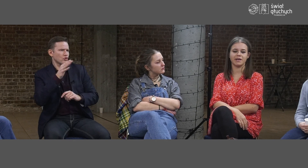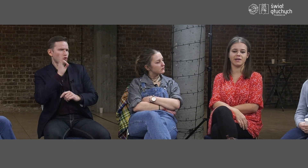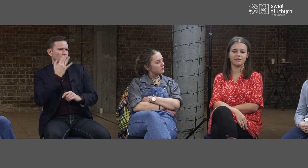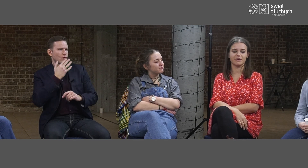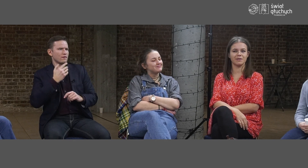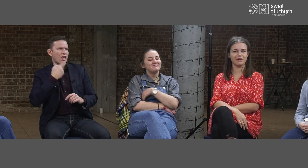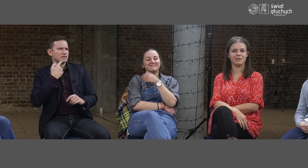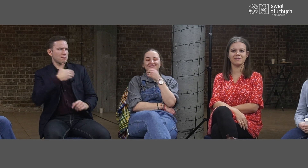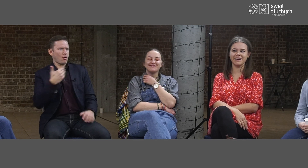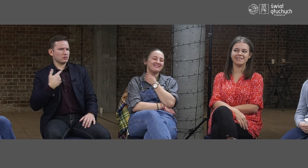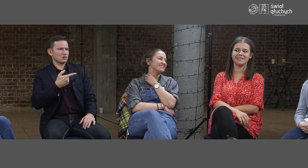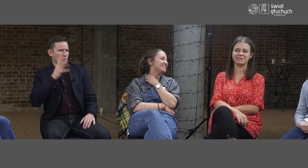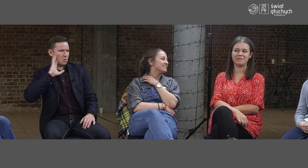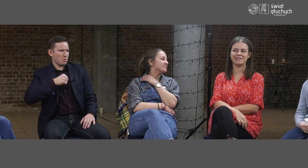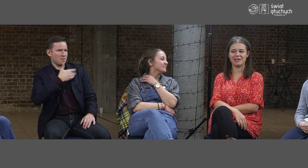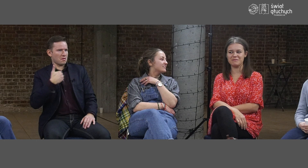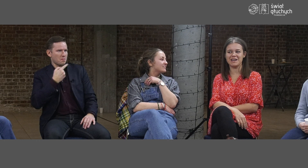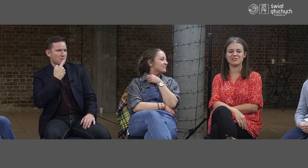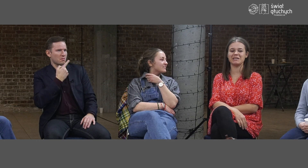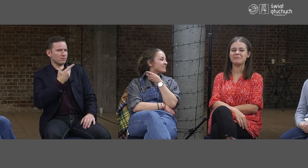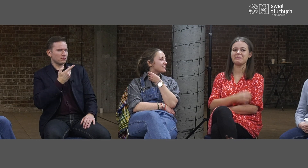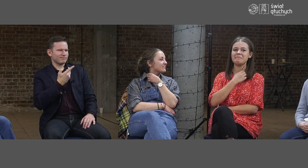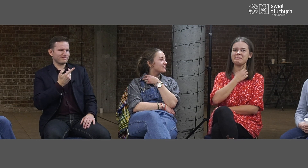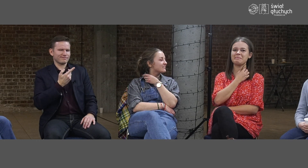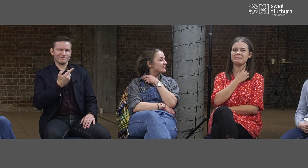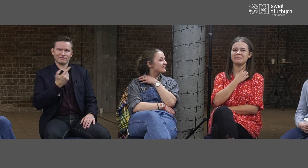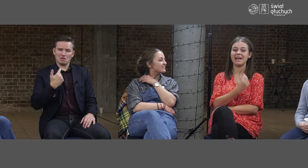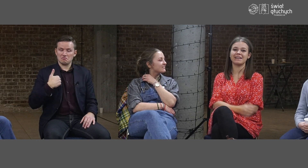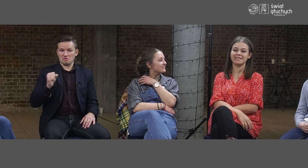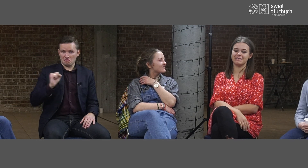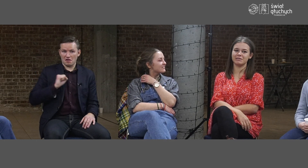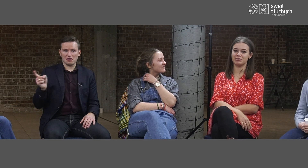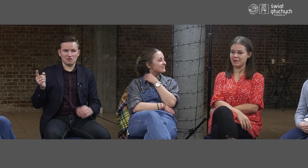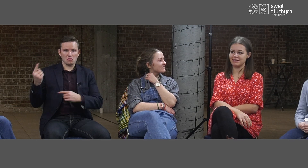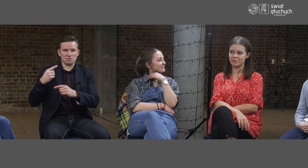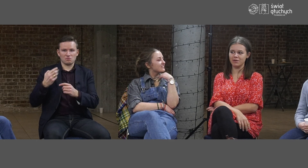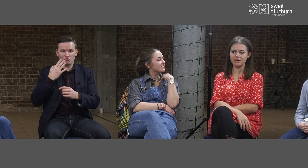And I say, "Oh, it’s nice that you think so." "Really? Are you Polish?"